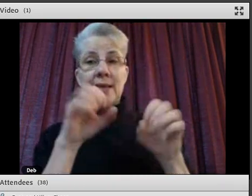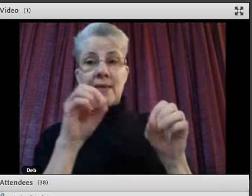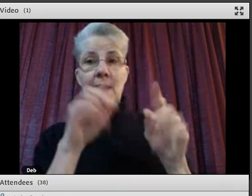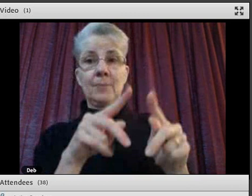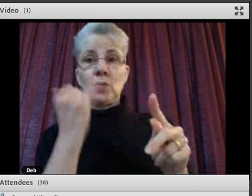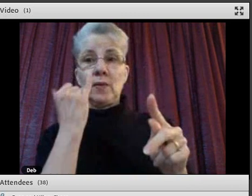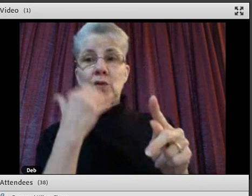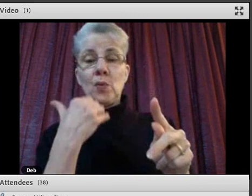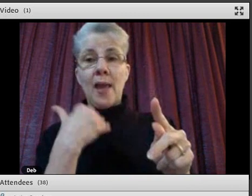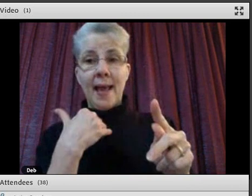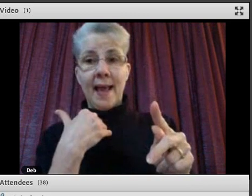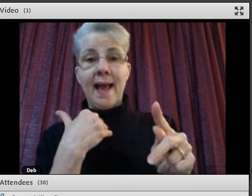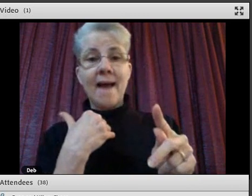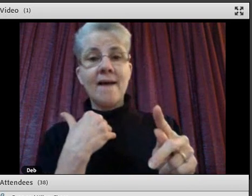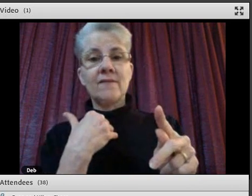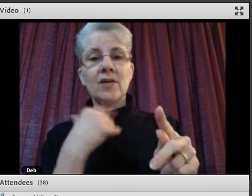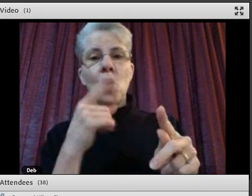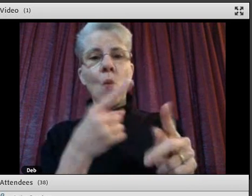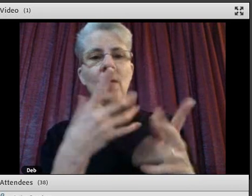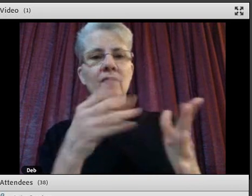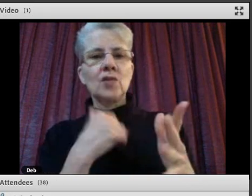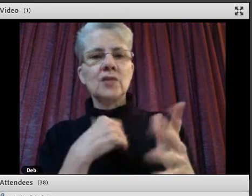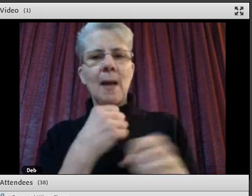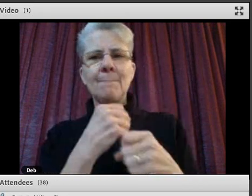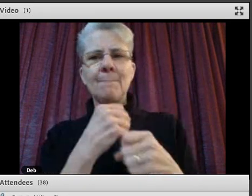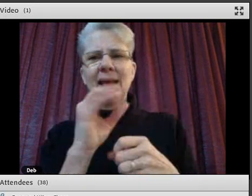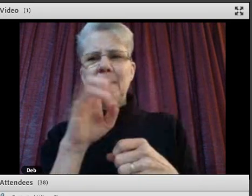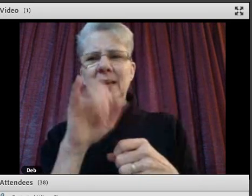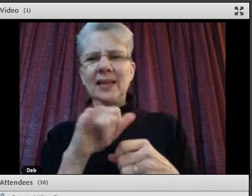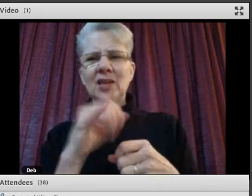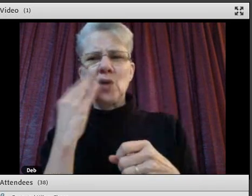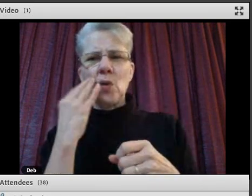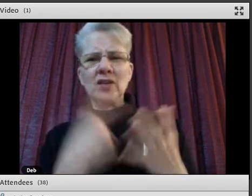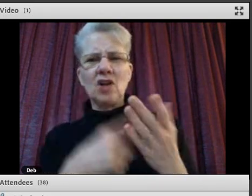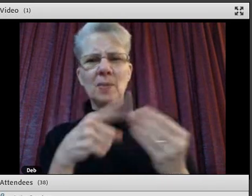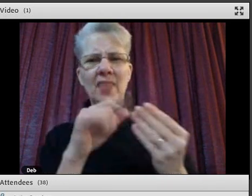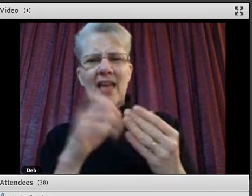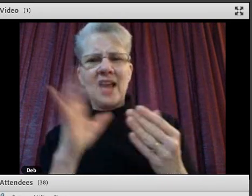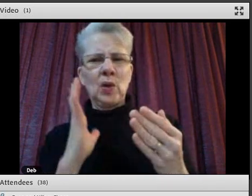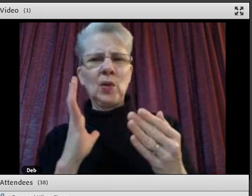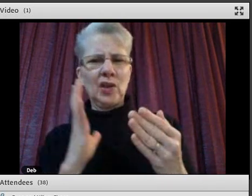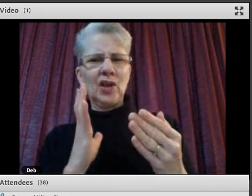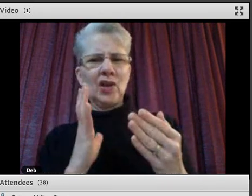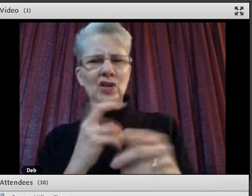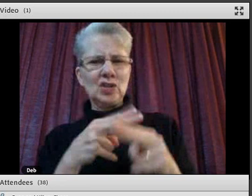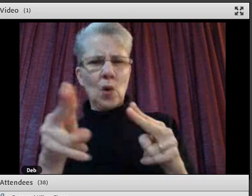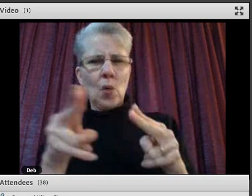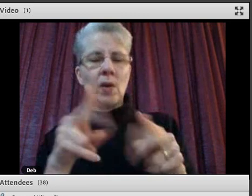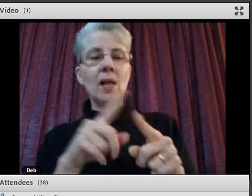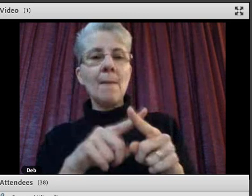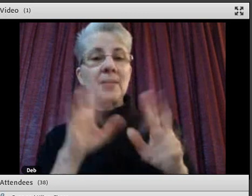We touched on it a little bit earlier. It's focused for education. It's a little circuit board.